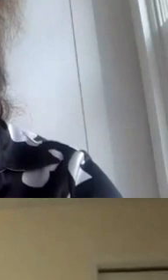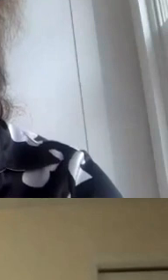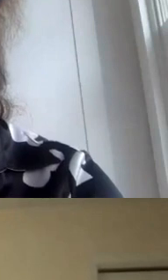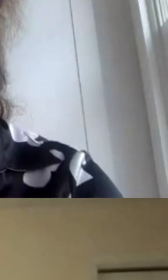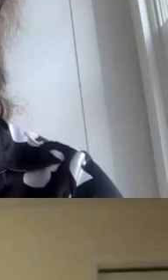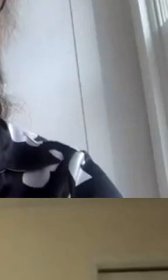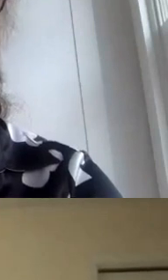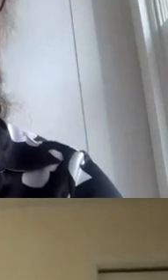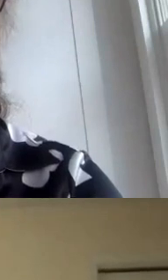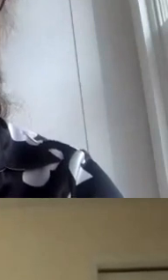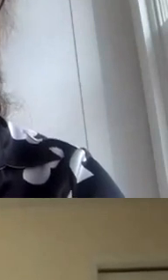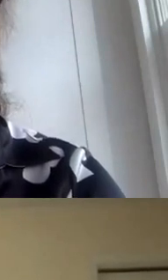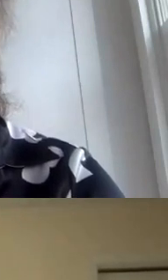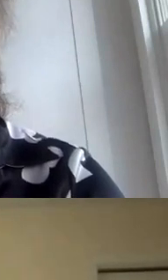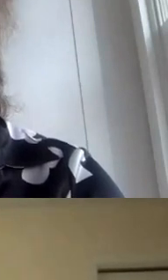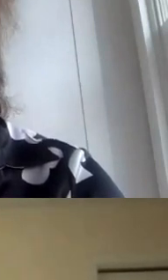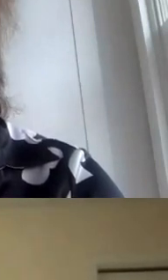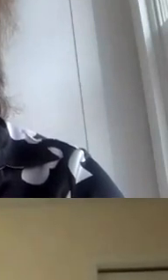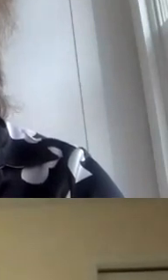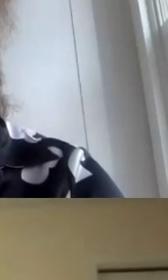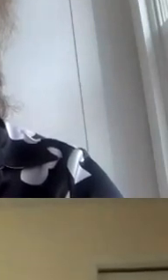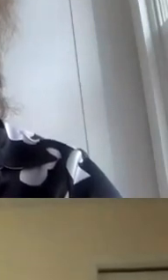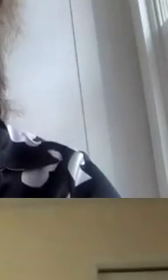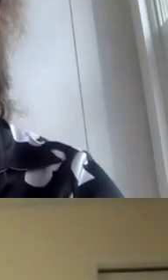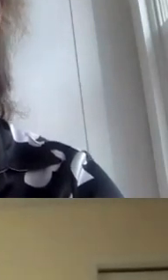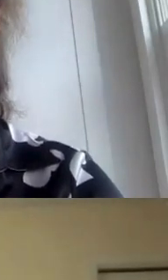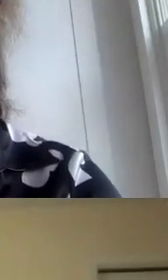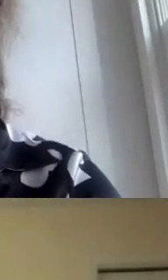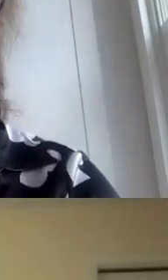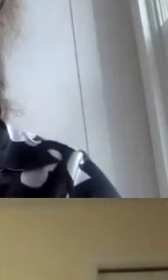General Hospital and she's an assistant professor of Psychiatry at Harvard Medical